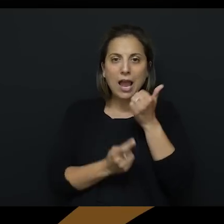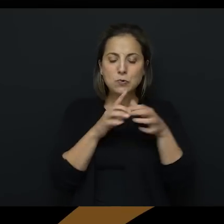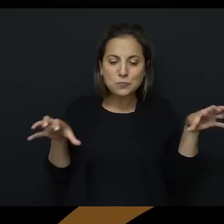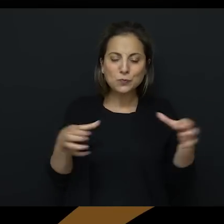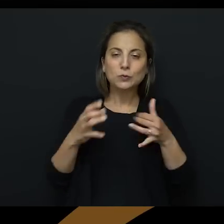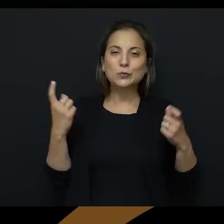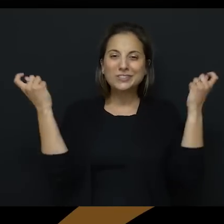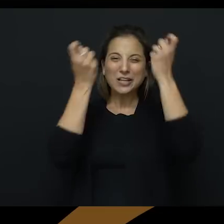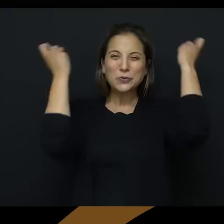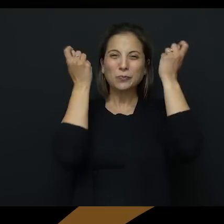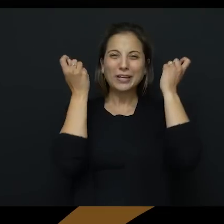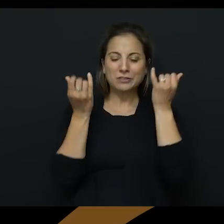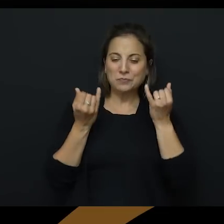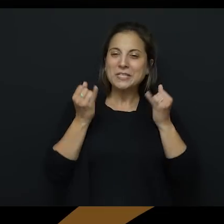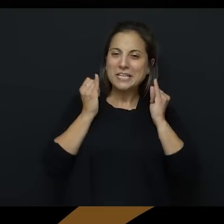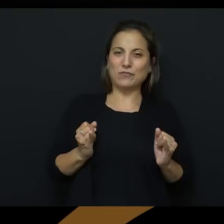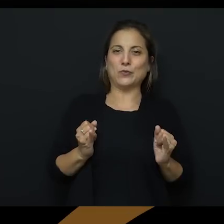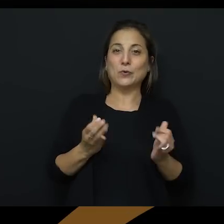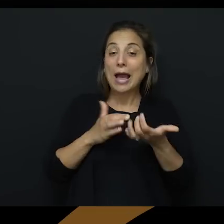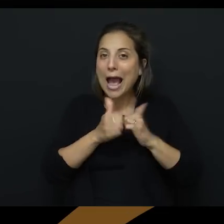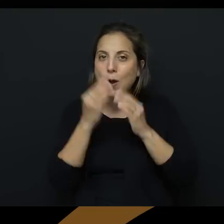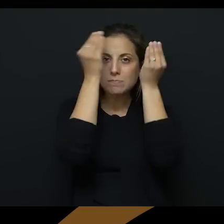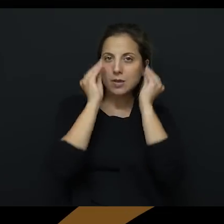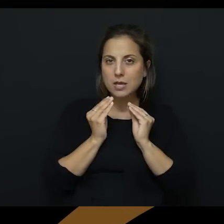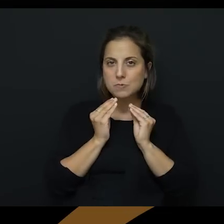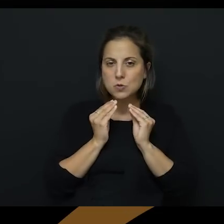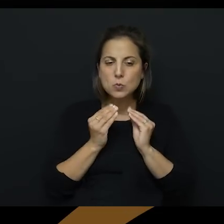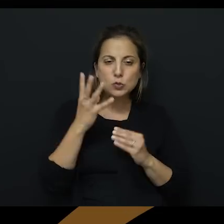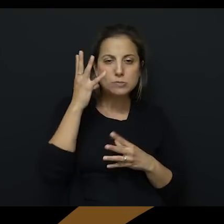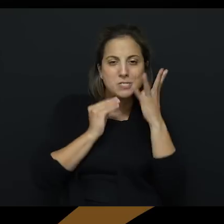through makeup and wants to explore the world of beauty on their own terms.